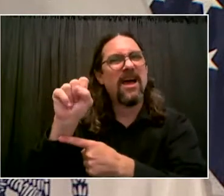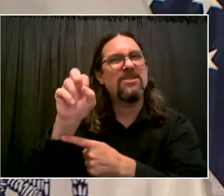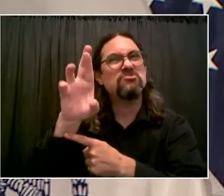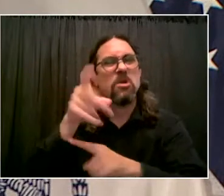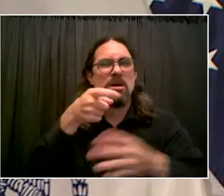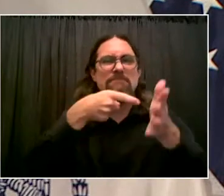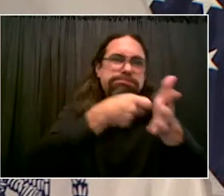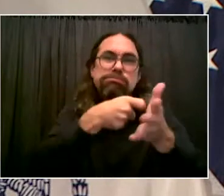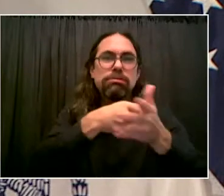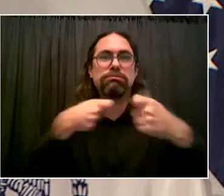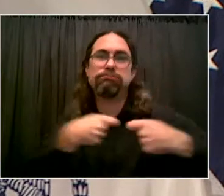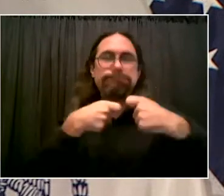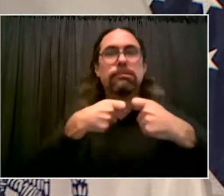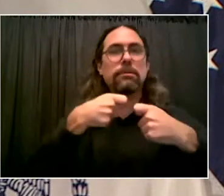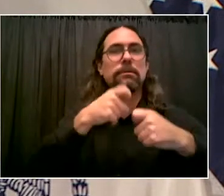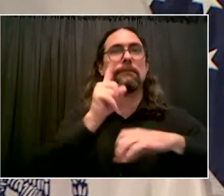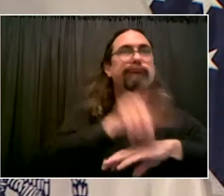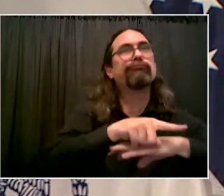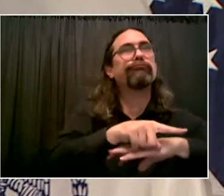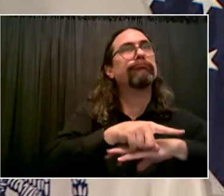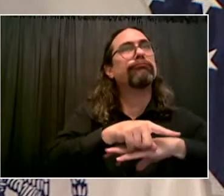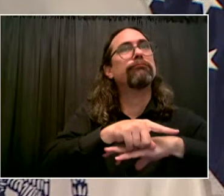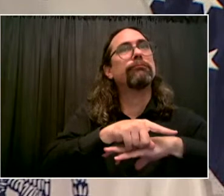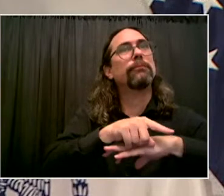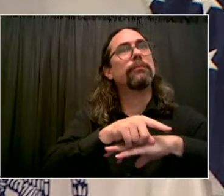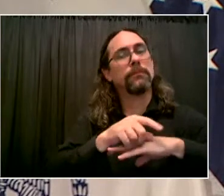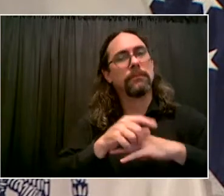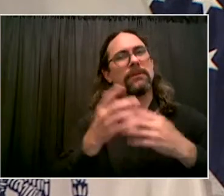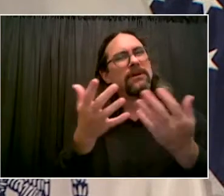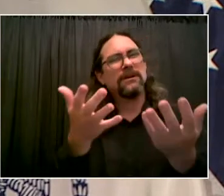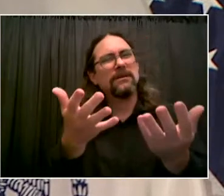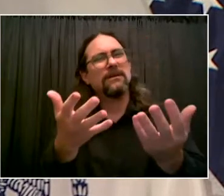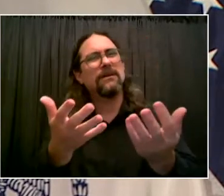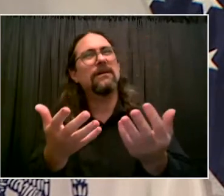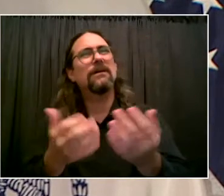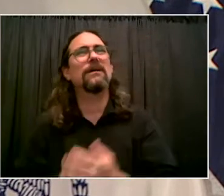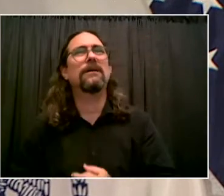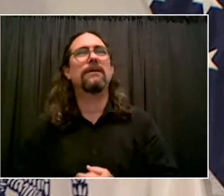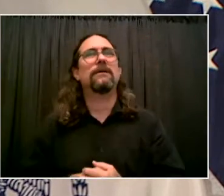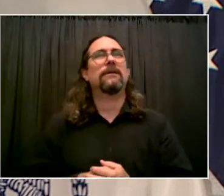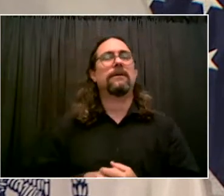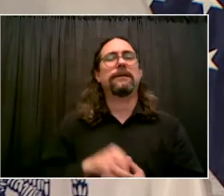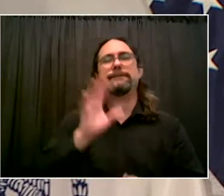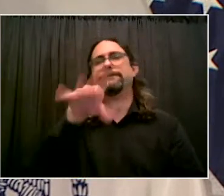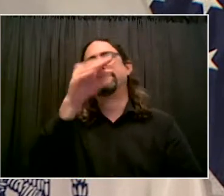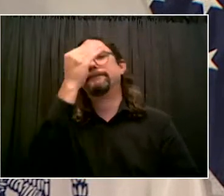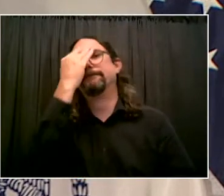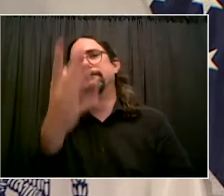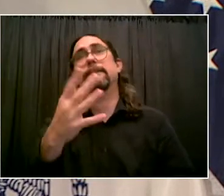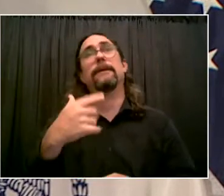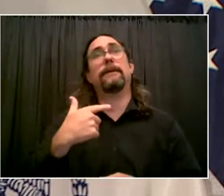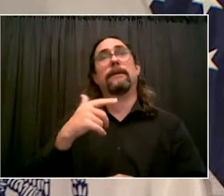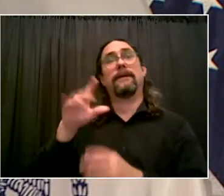AND I'M CNCOENERD . I WILL STATE THE OBVIOUS, FAIR EVASION IS NOT ACCEPTABLE. WHETHER YOU DO